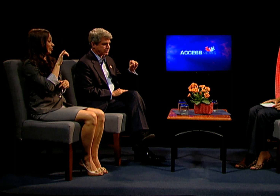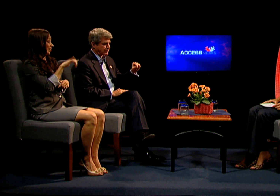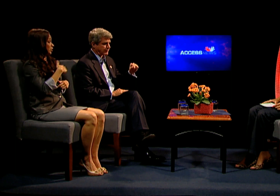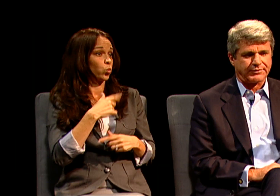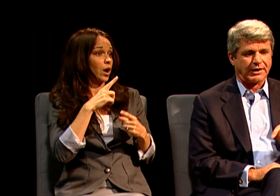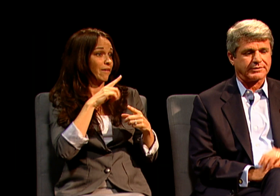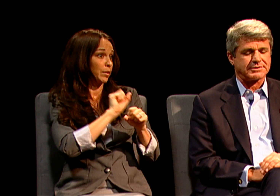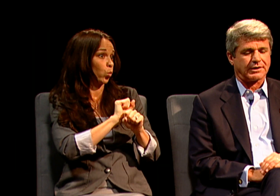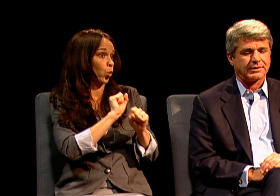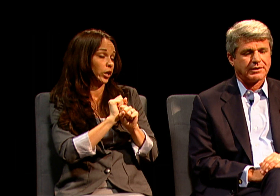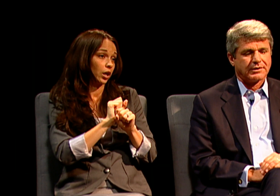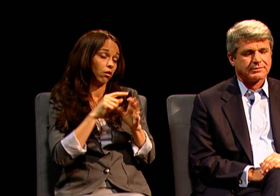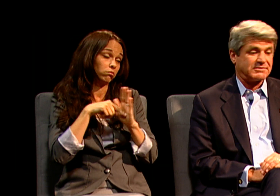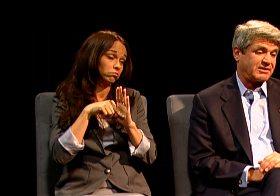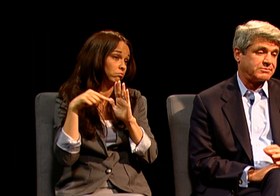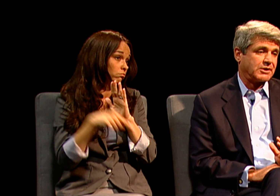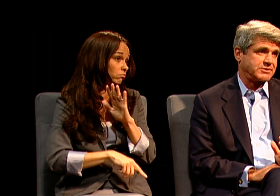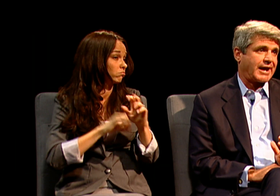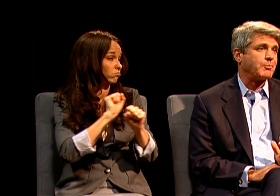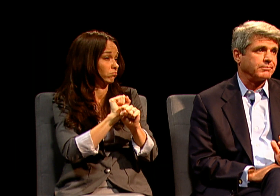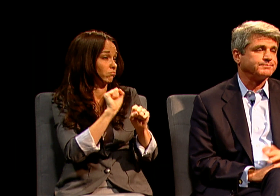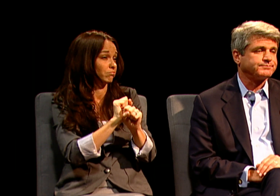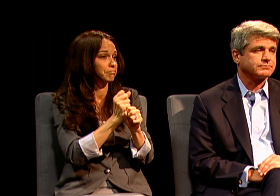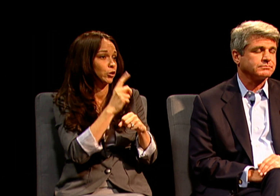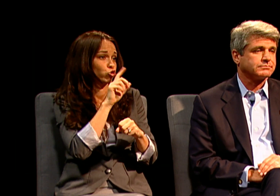TO MAKE SURE THAT THAT DOESN'T HAPPEN.